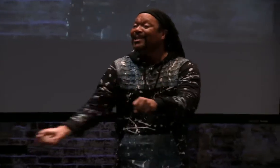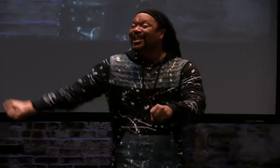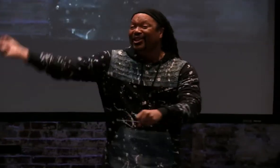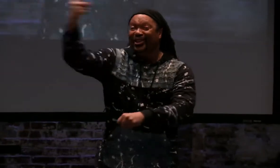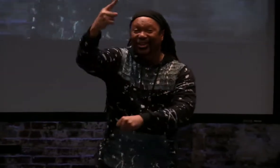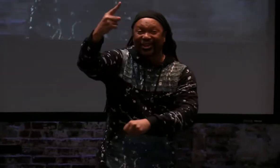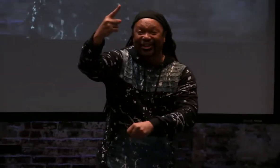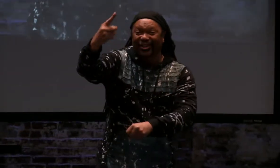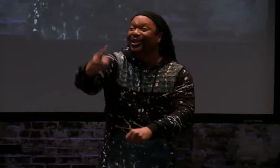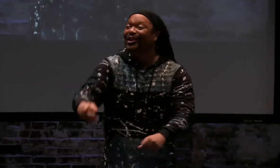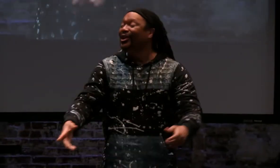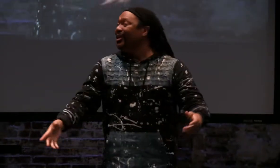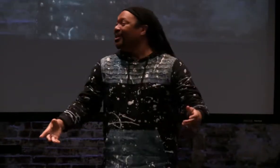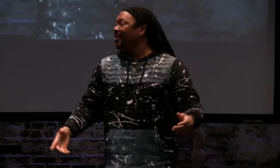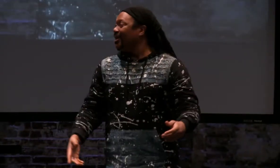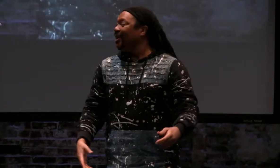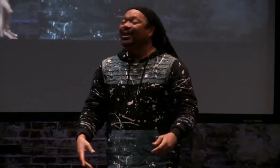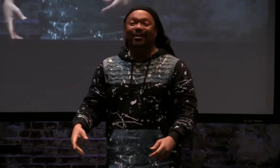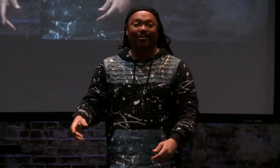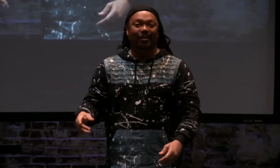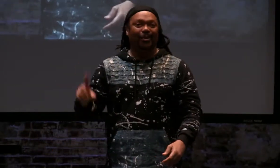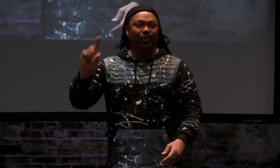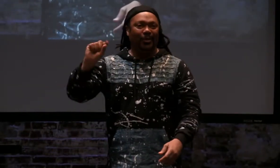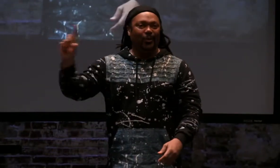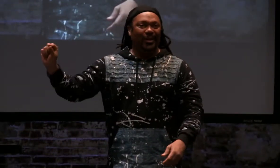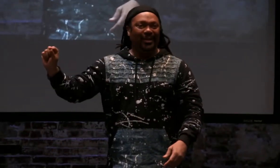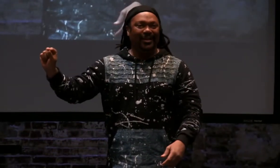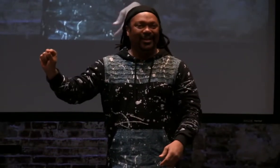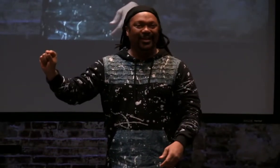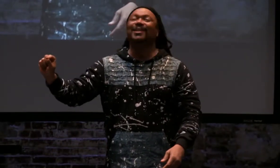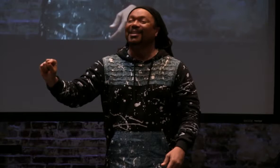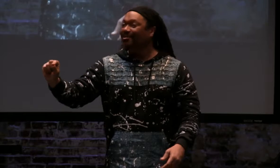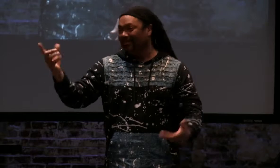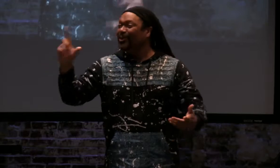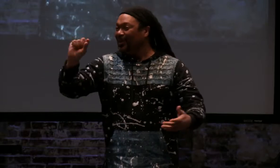next year, St. Patrick's Day, next year, 2020, not 2019,